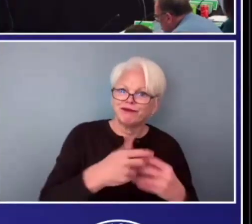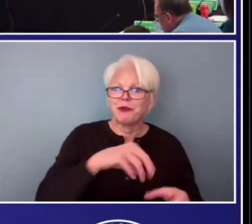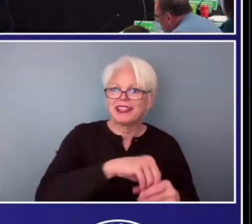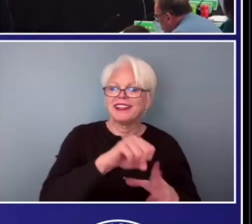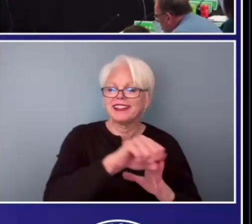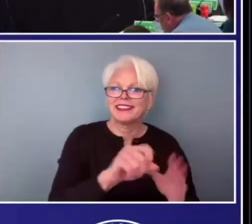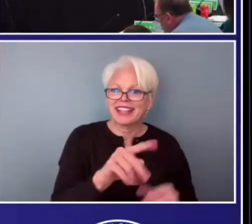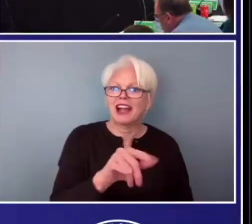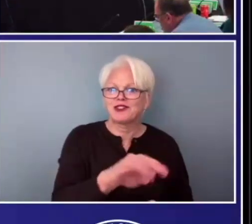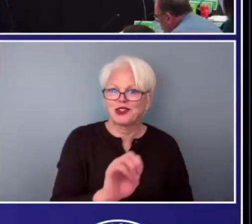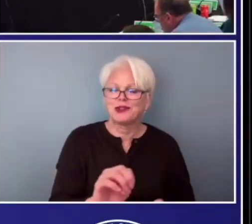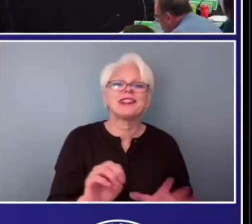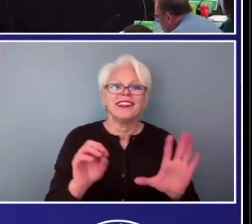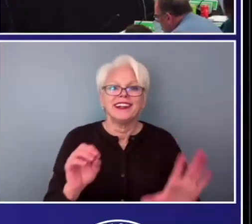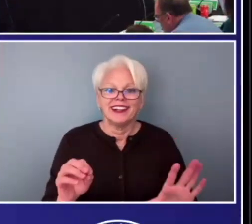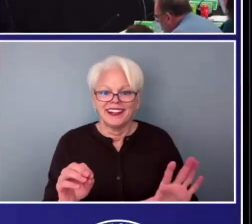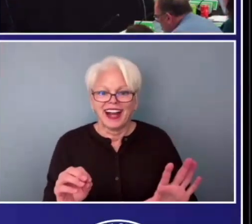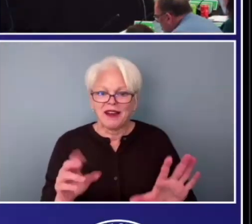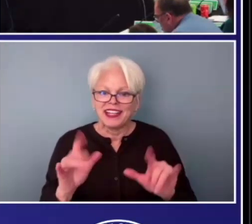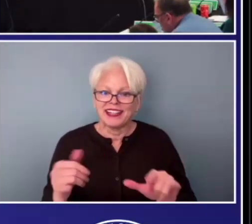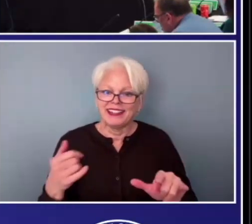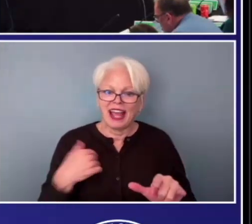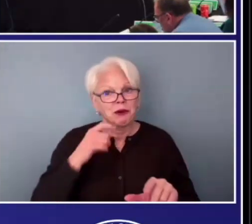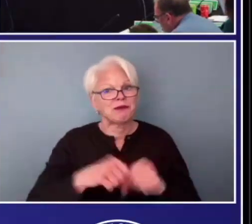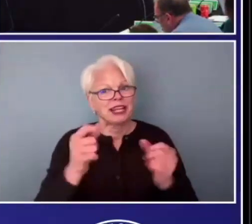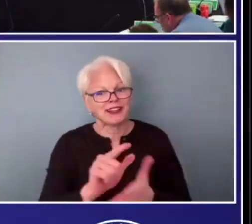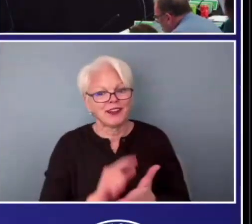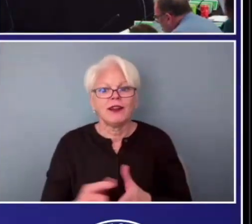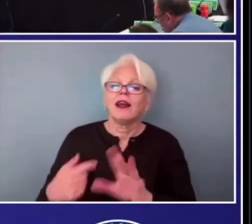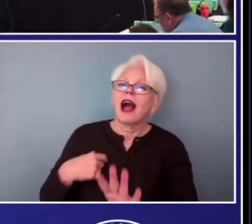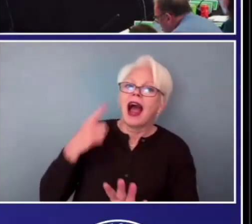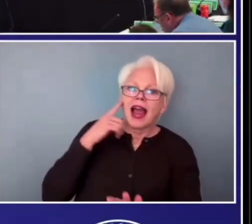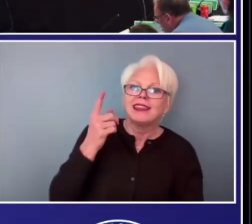We think there's a Everyone in this room knew that I was talking about the treatment of marital